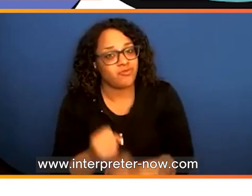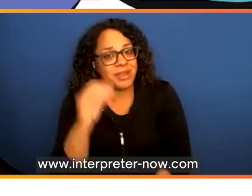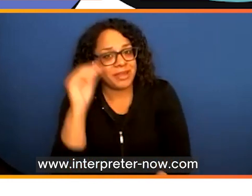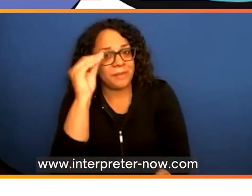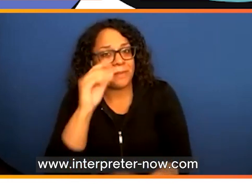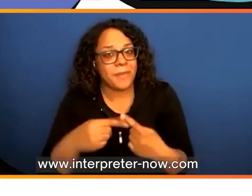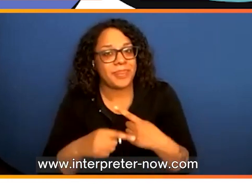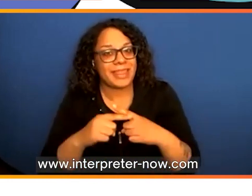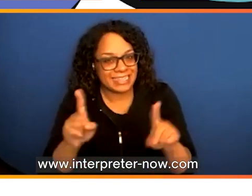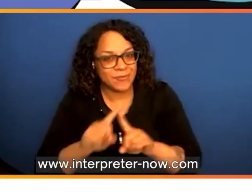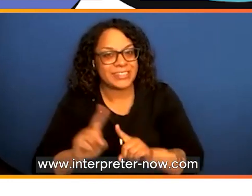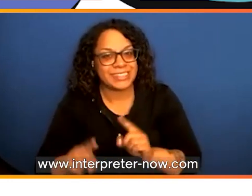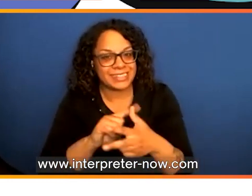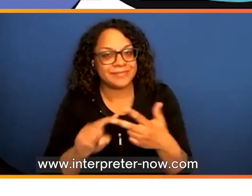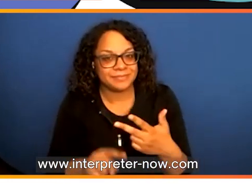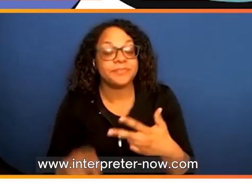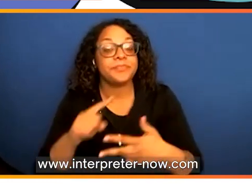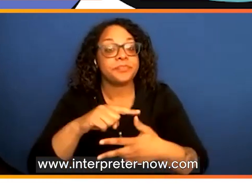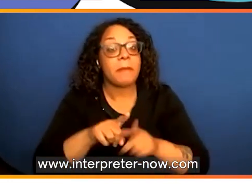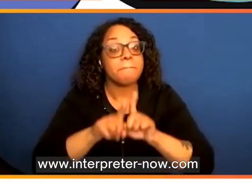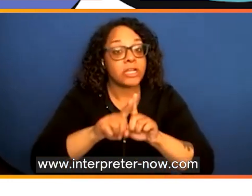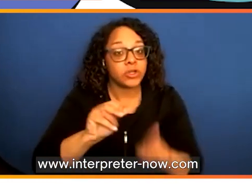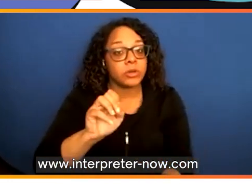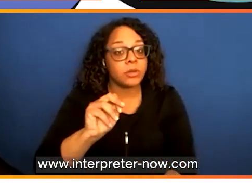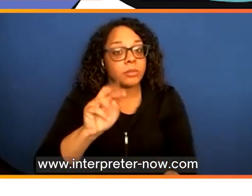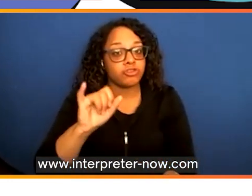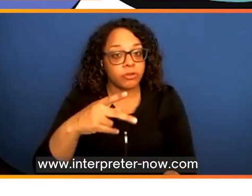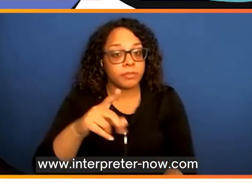So mentorship to me is the blocking and tackling of your career. You reach out to someone you've